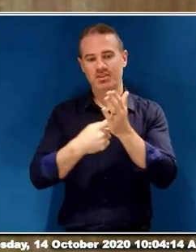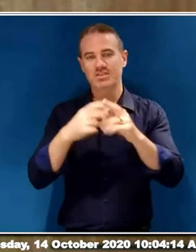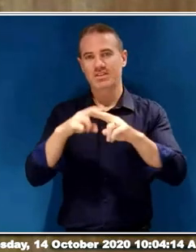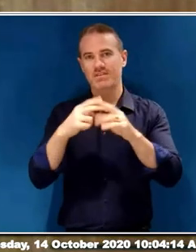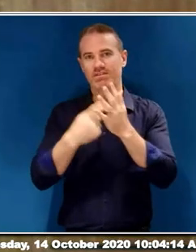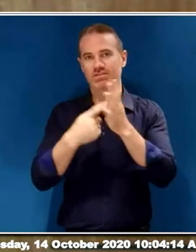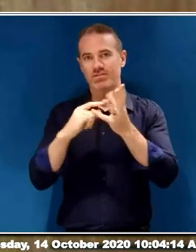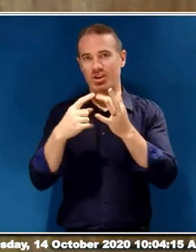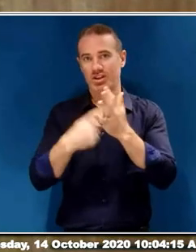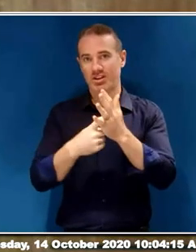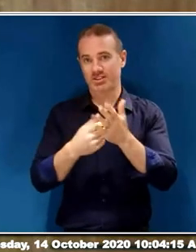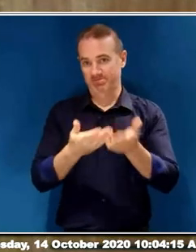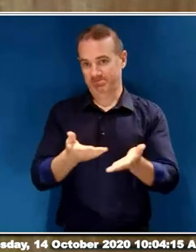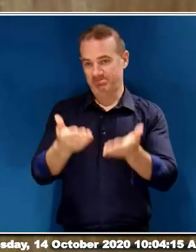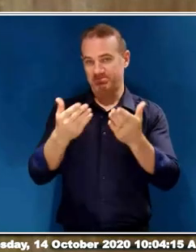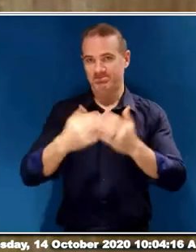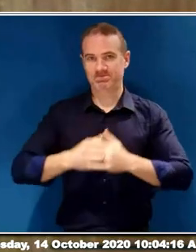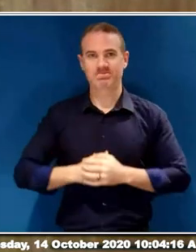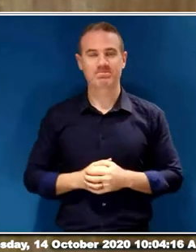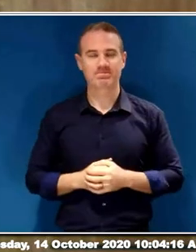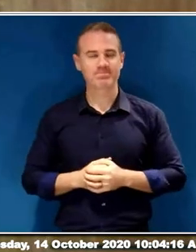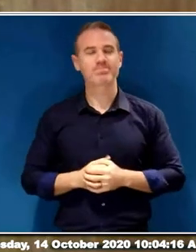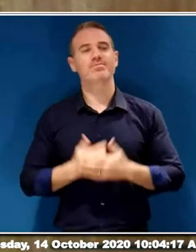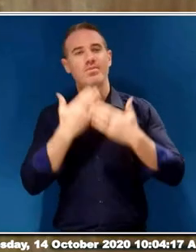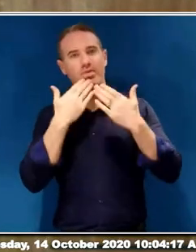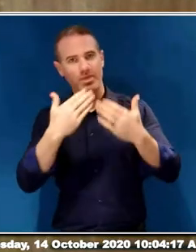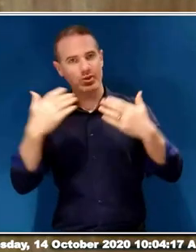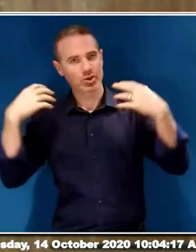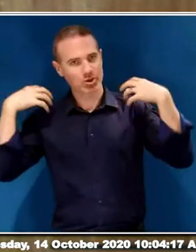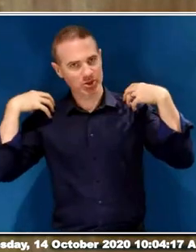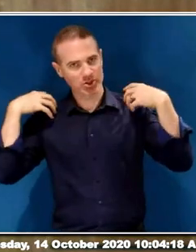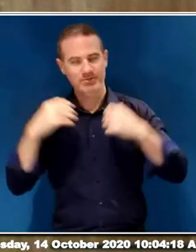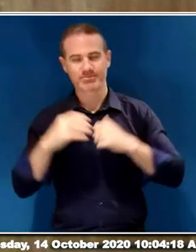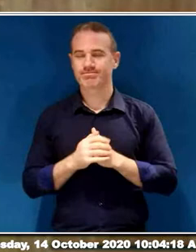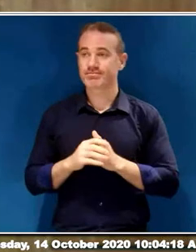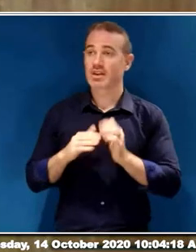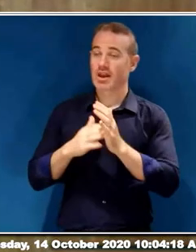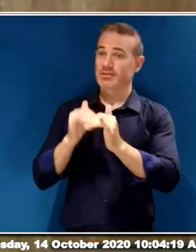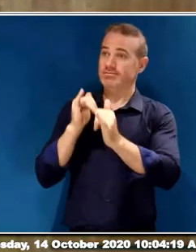Today you are giving appearance under a pseudonym as "Sarah". That's correct, isn't it? Yes.